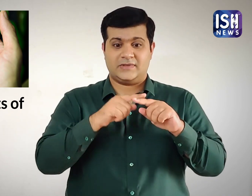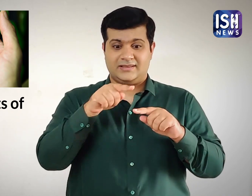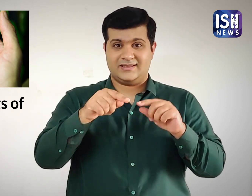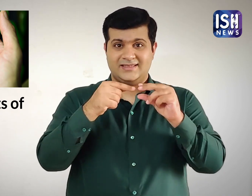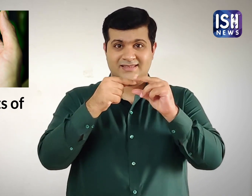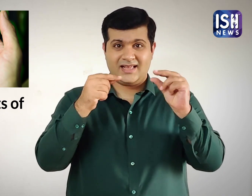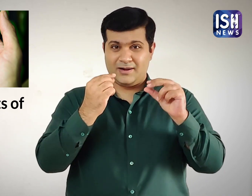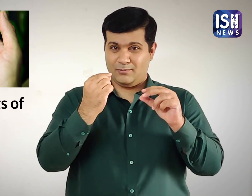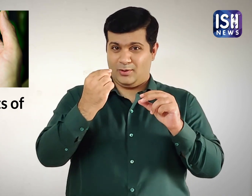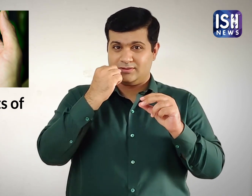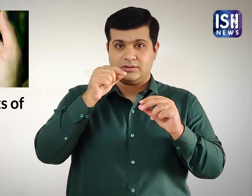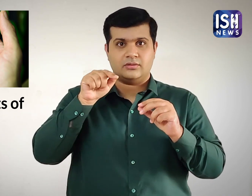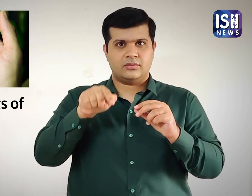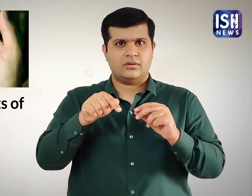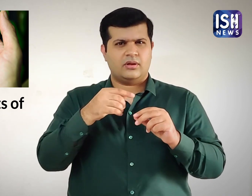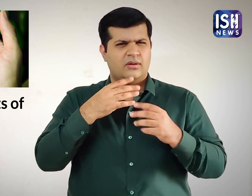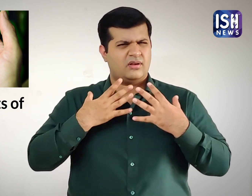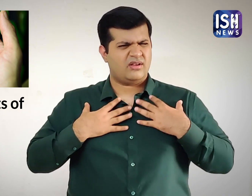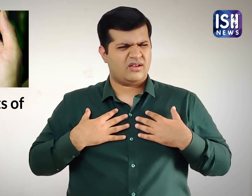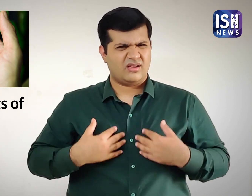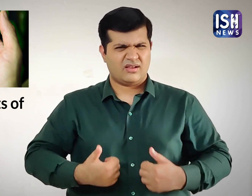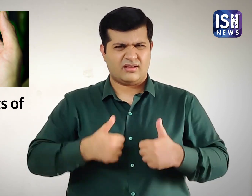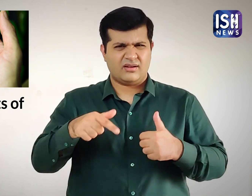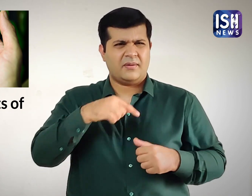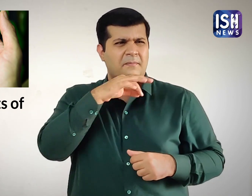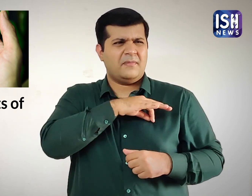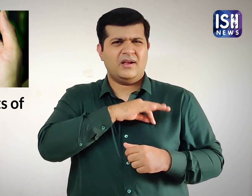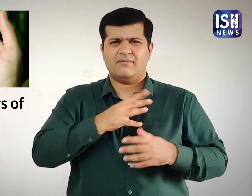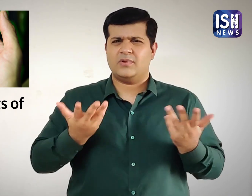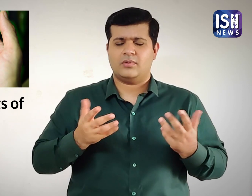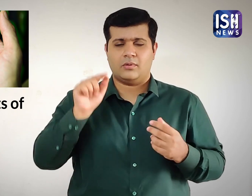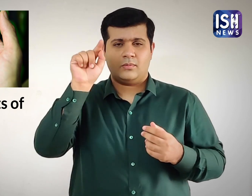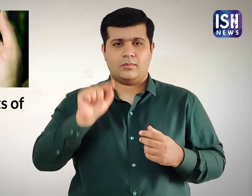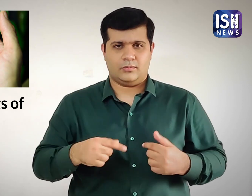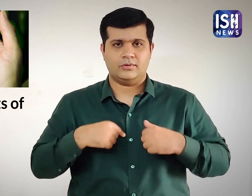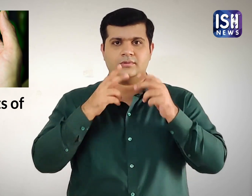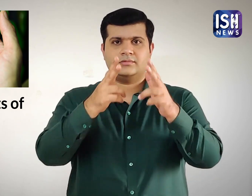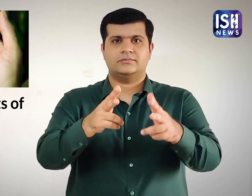Eating Jalapenos gives a lot of health benefits, let me tell you about them.